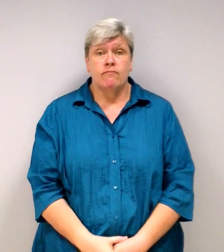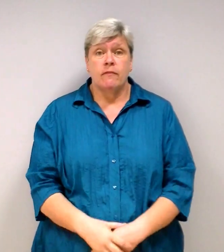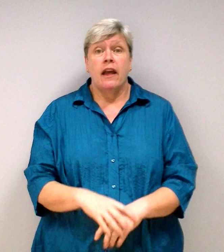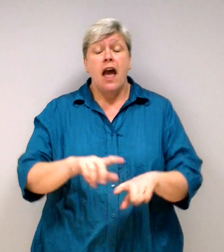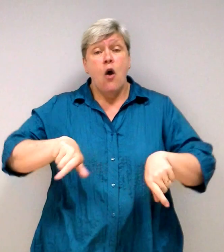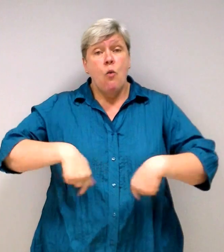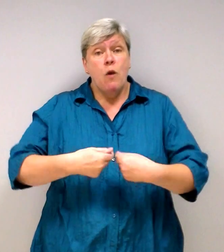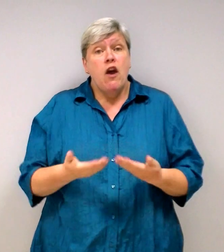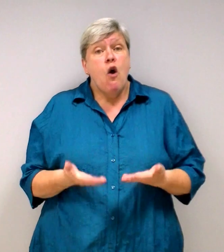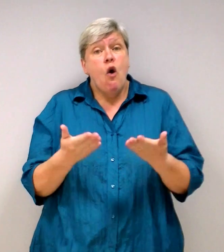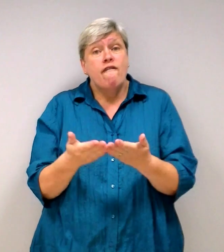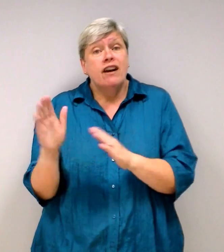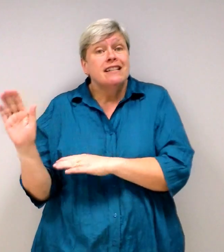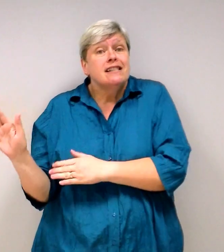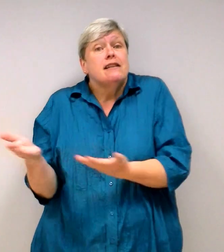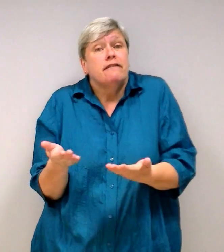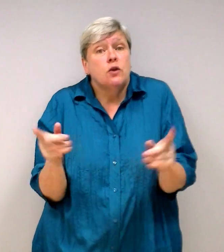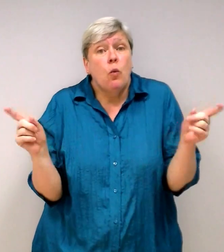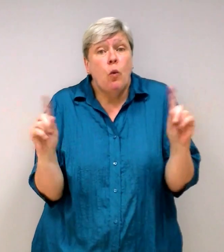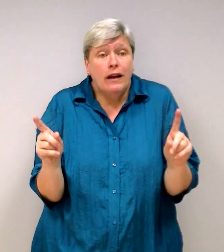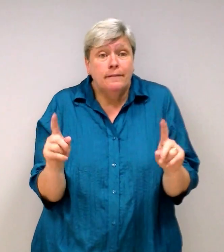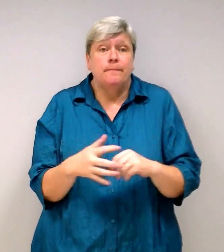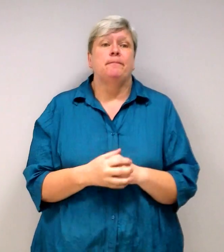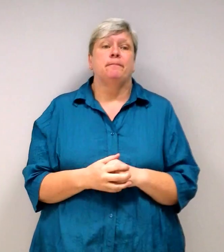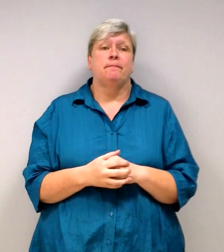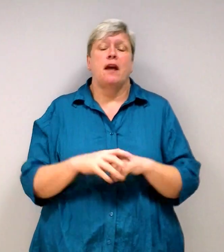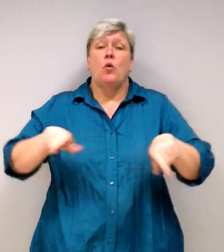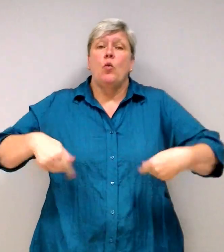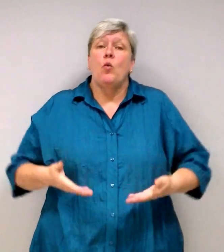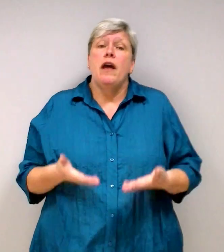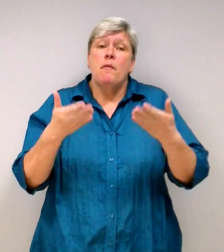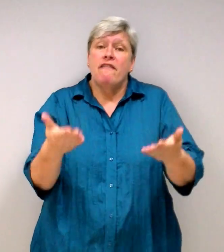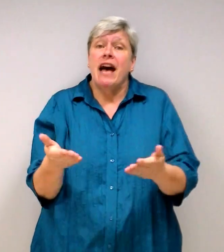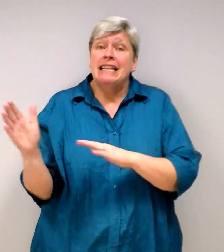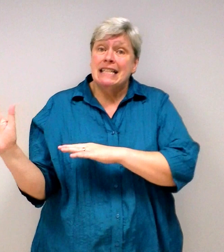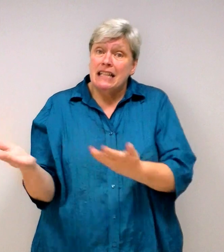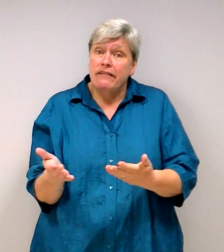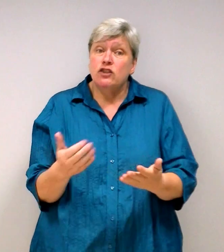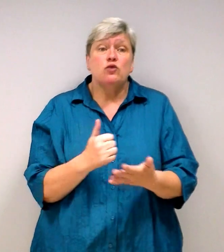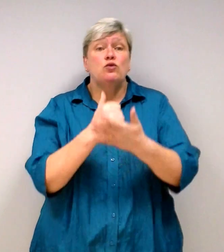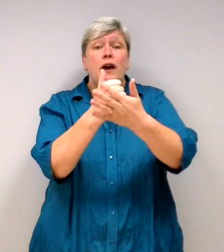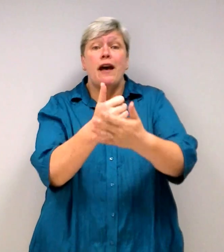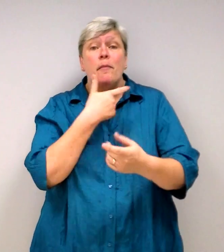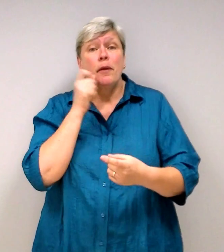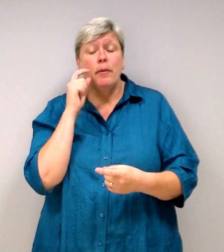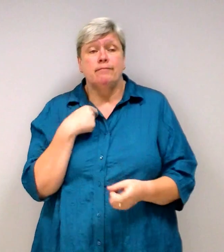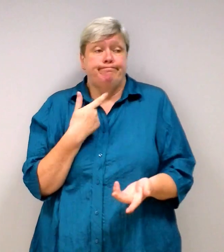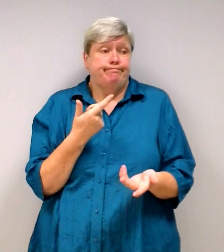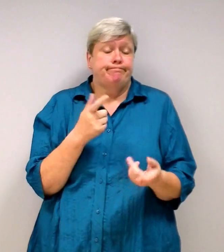Services We Offer We provide services to help people